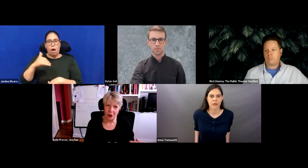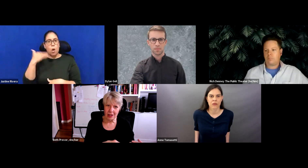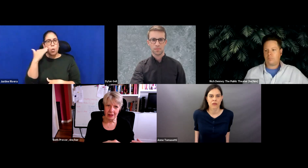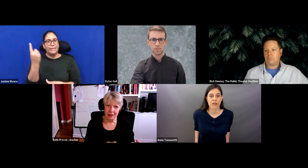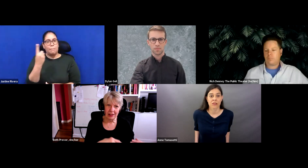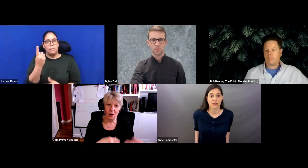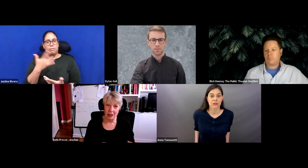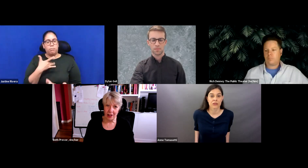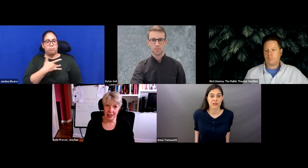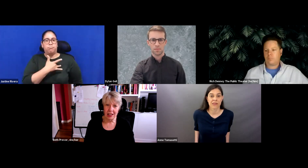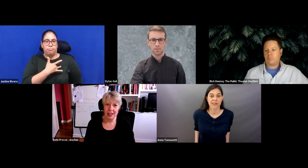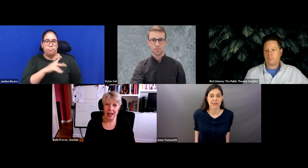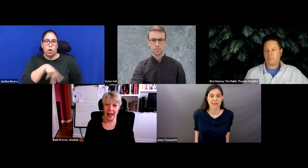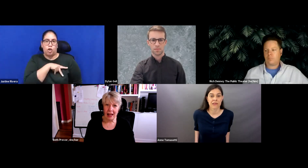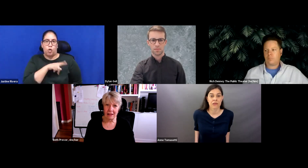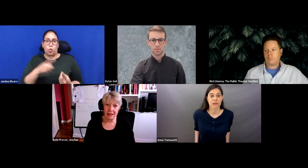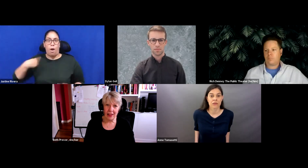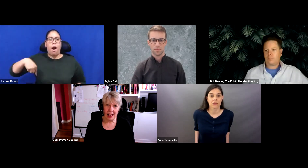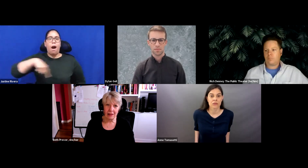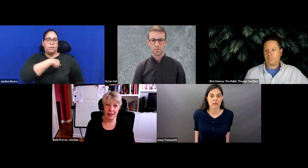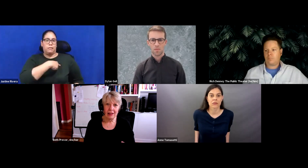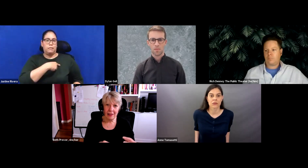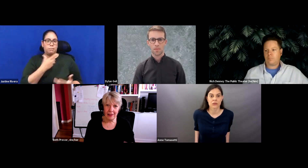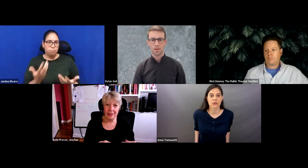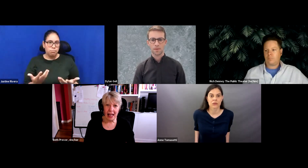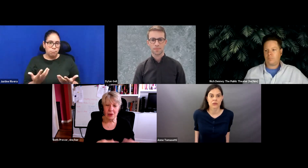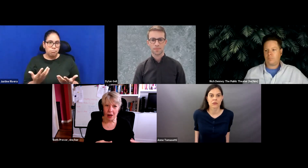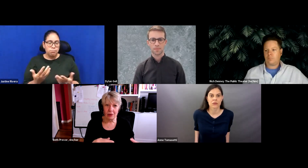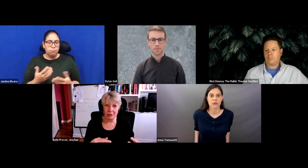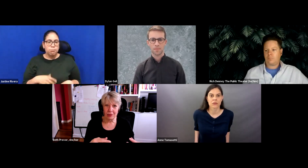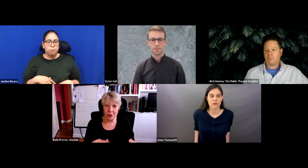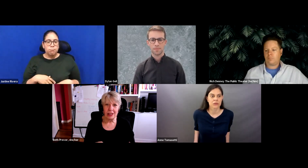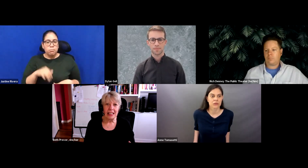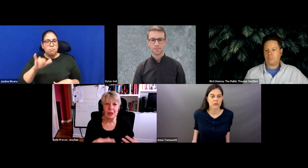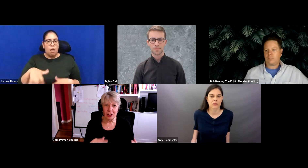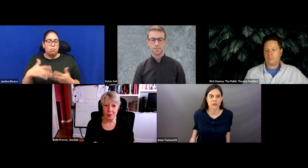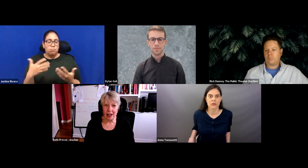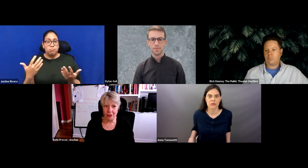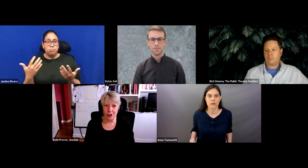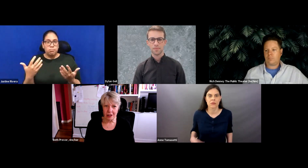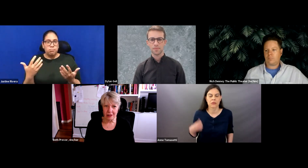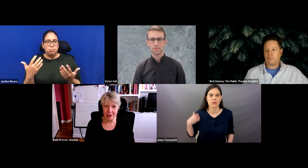personal to all of us, and that's what should be our first